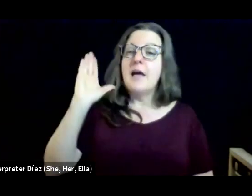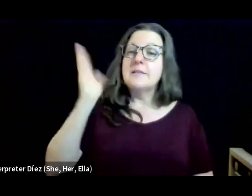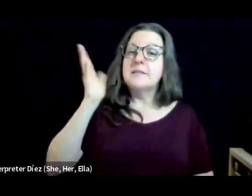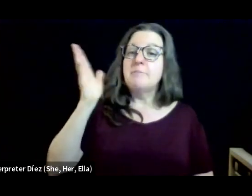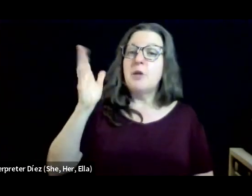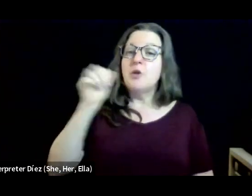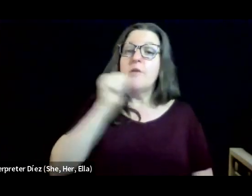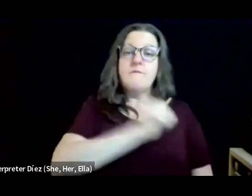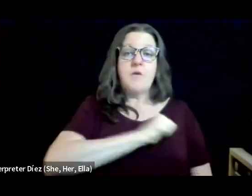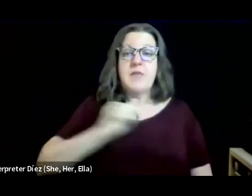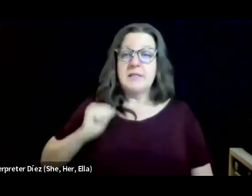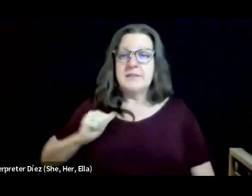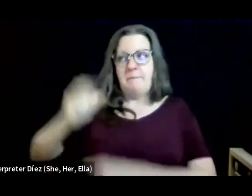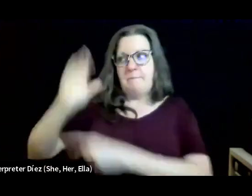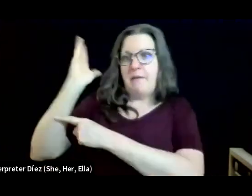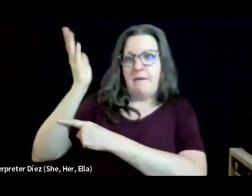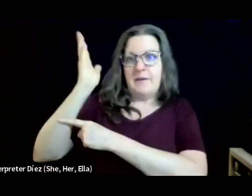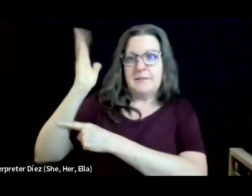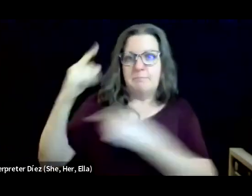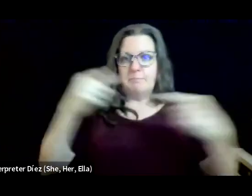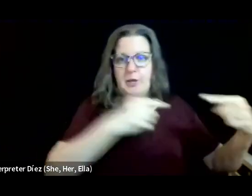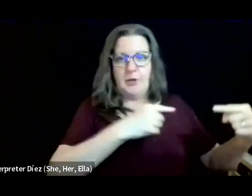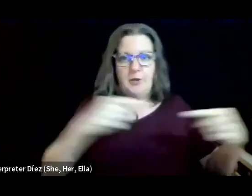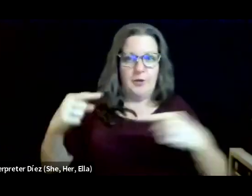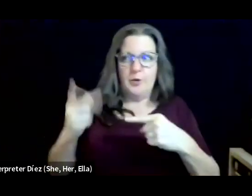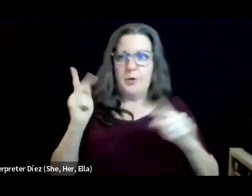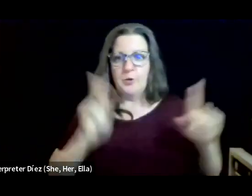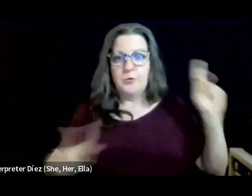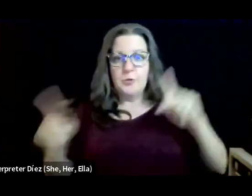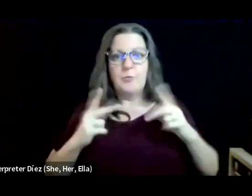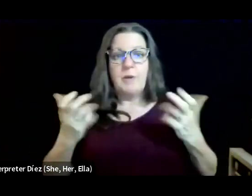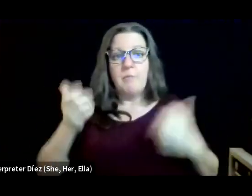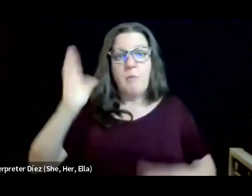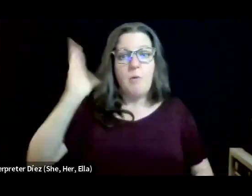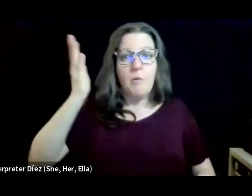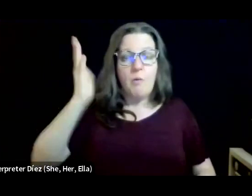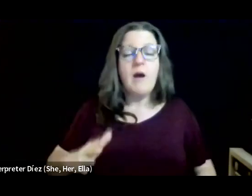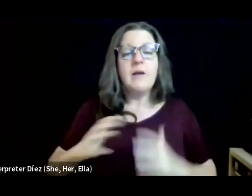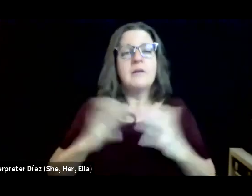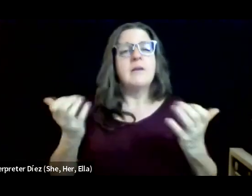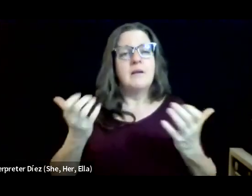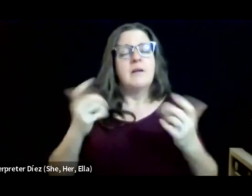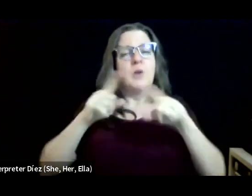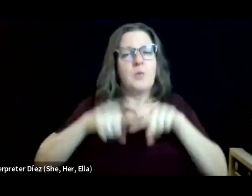Um, there's two people that want to be Speaker. A lot of it will depend on what happens in the elections.